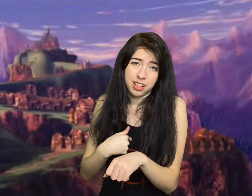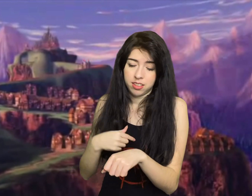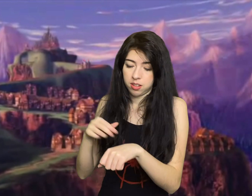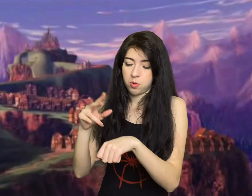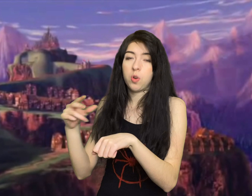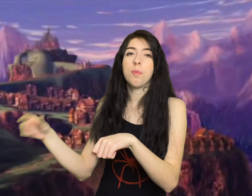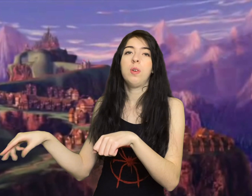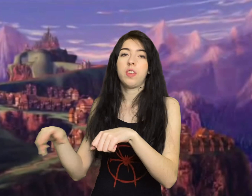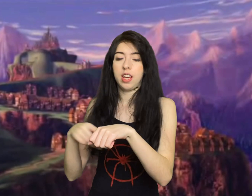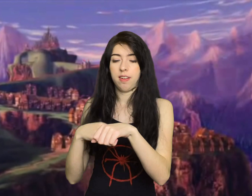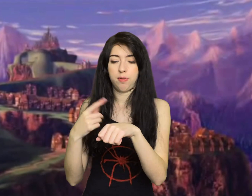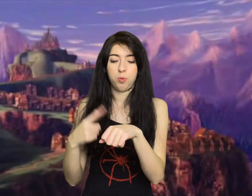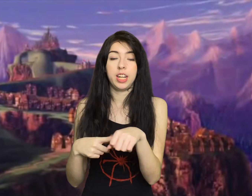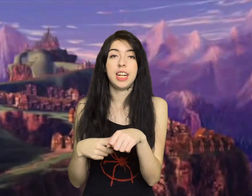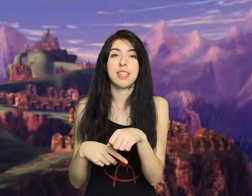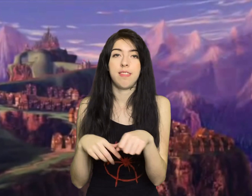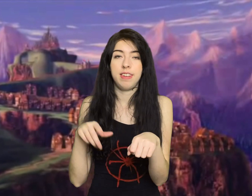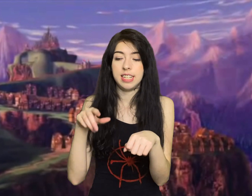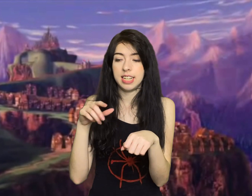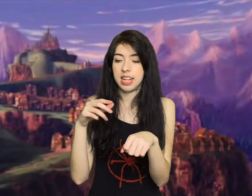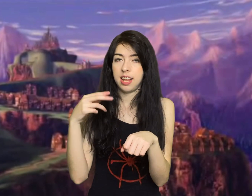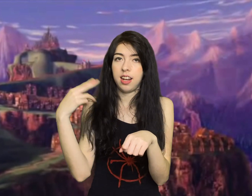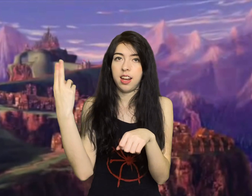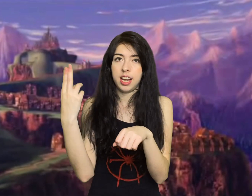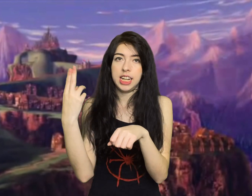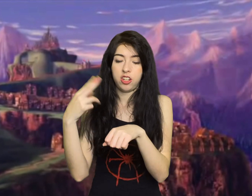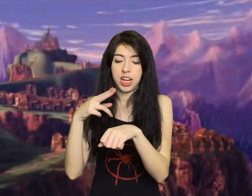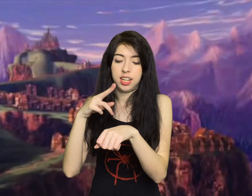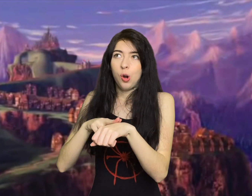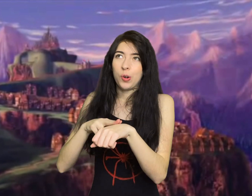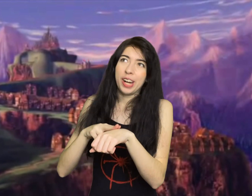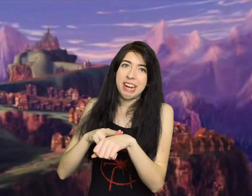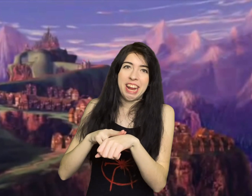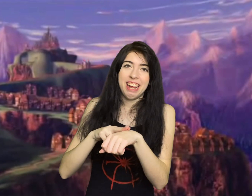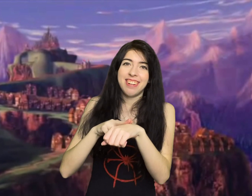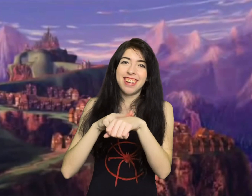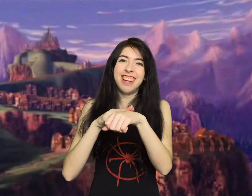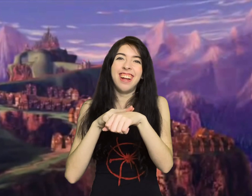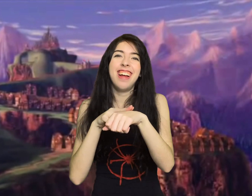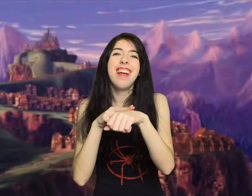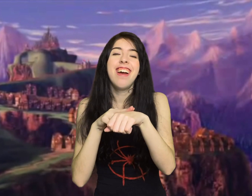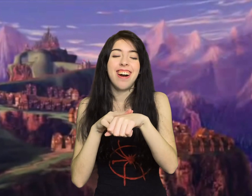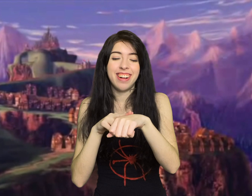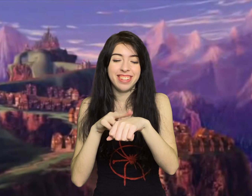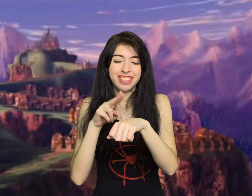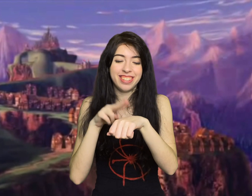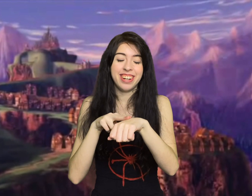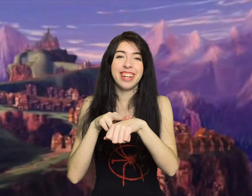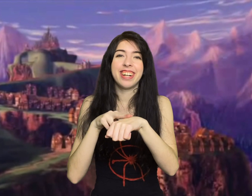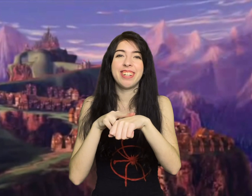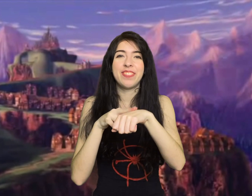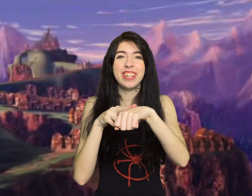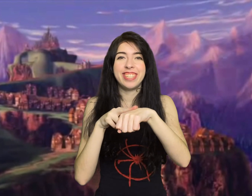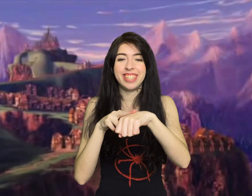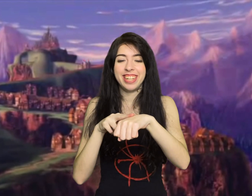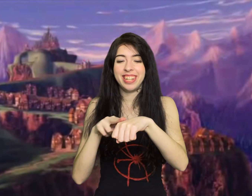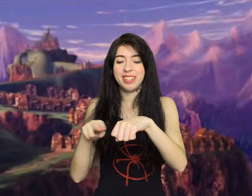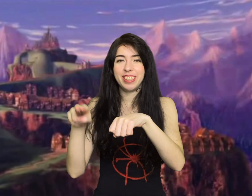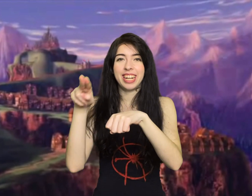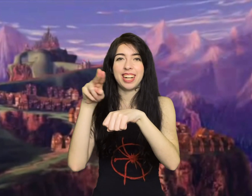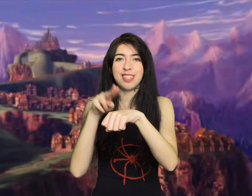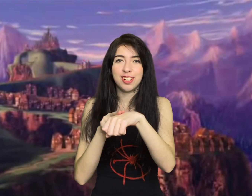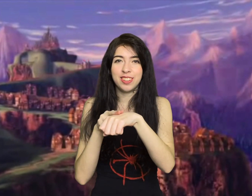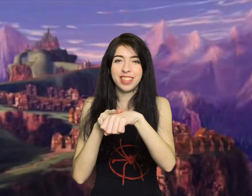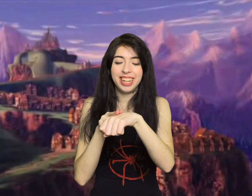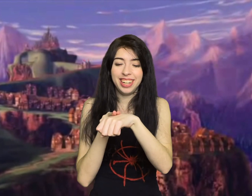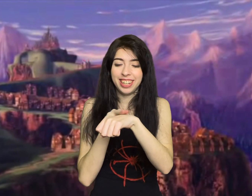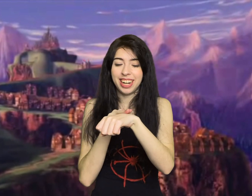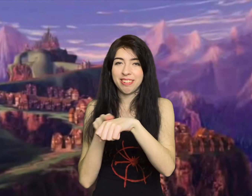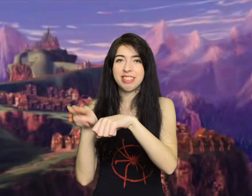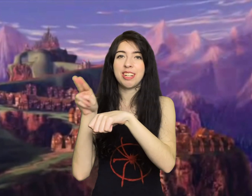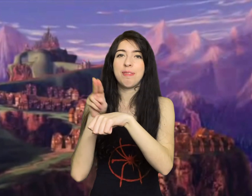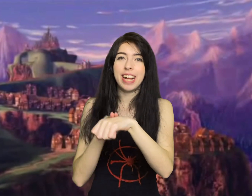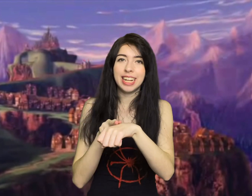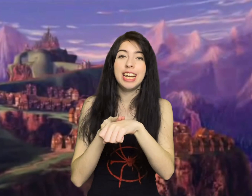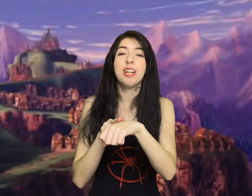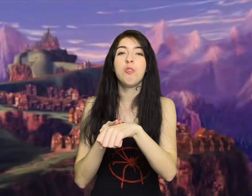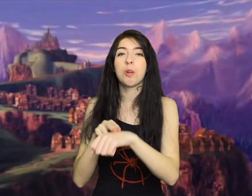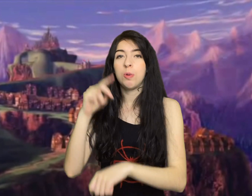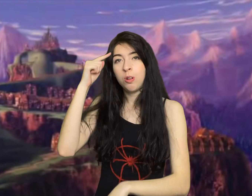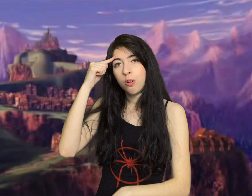so NORMAL you have one hand as a fist and then an H hand or N hand uh starting on your fist and then doing like a circle thing kind of returning back NORMAL